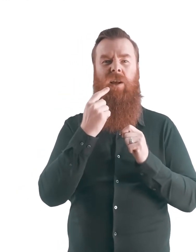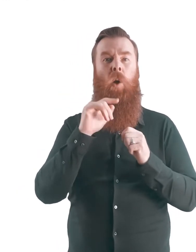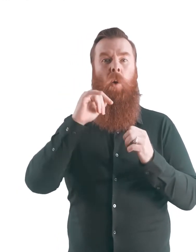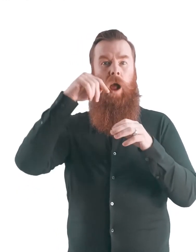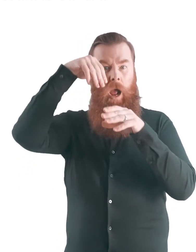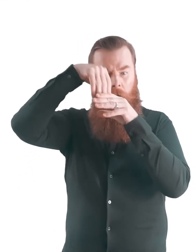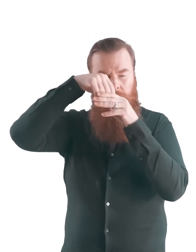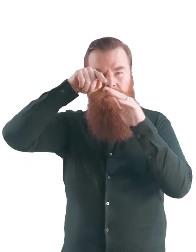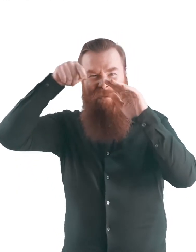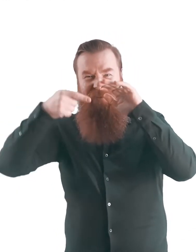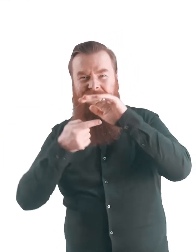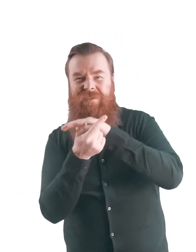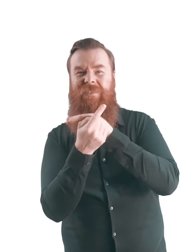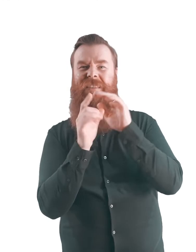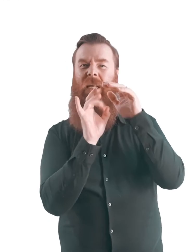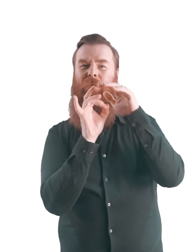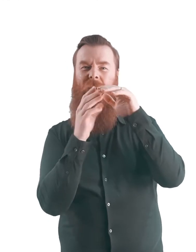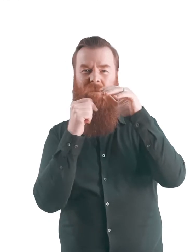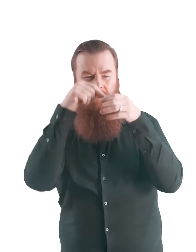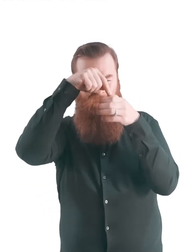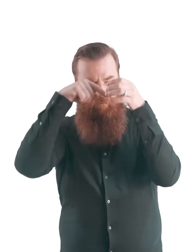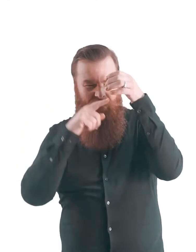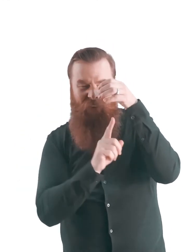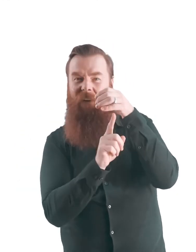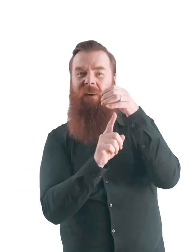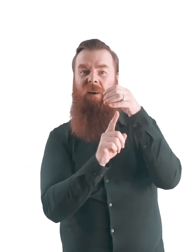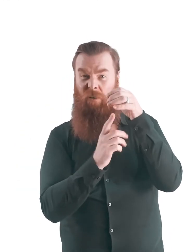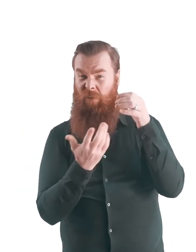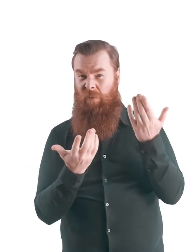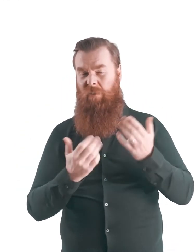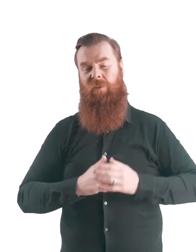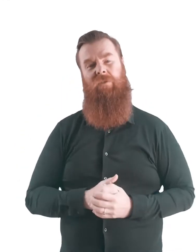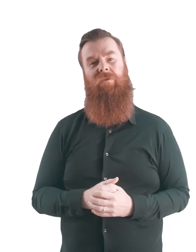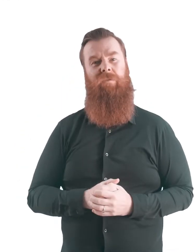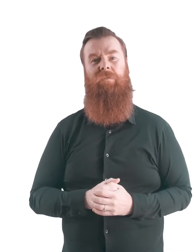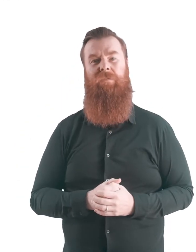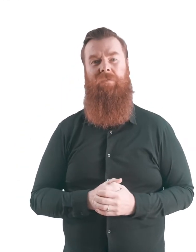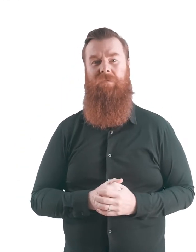or decay underneath the filling.